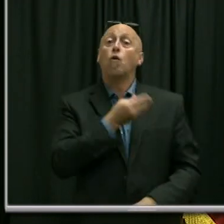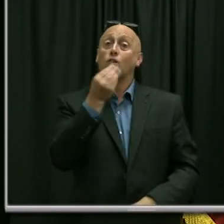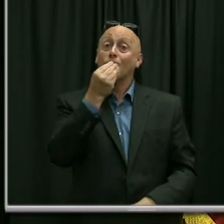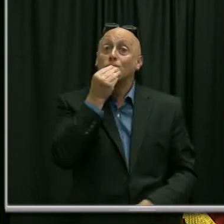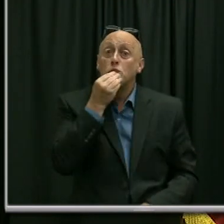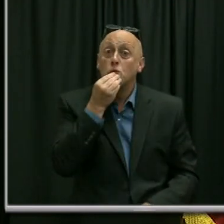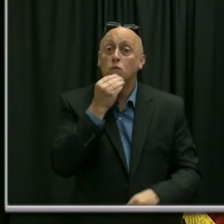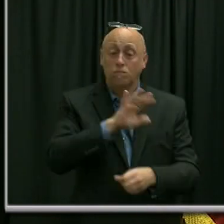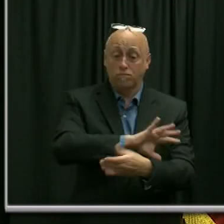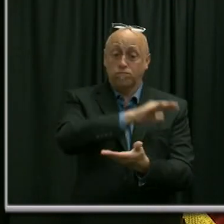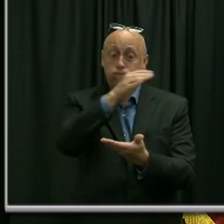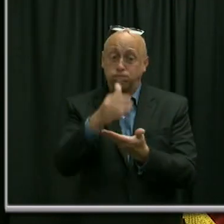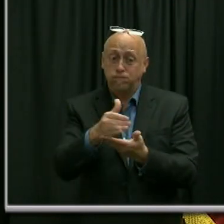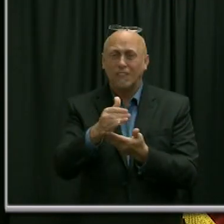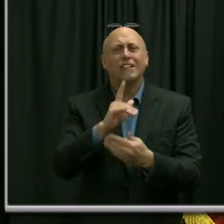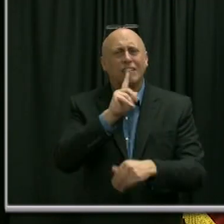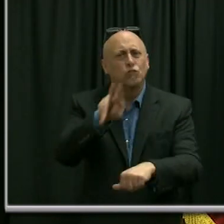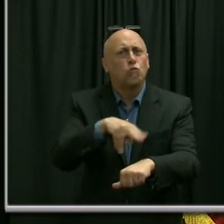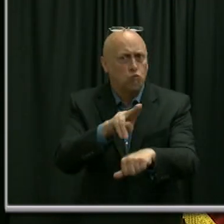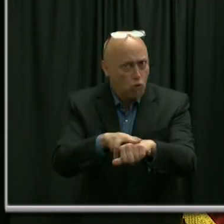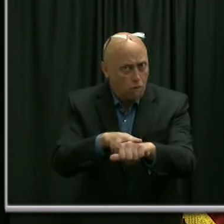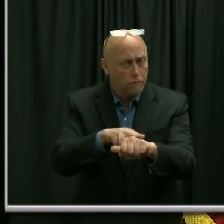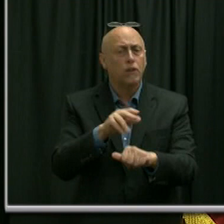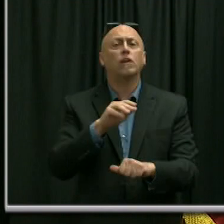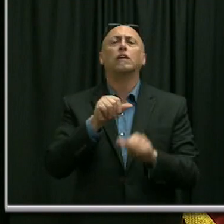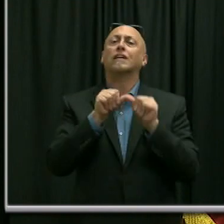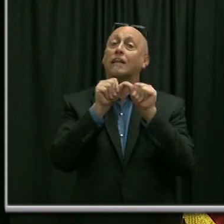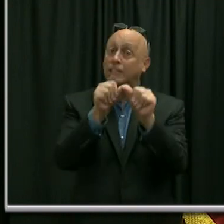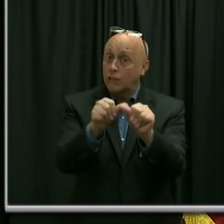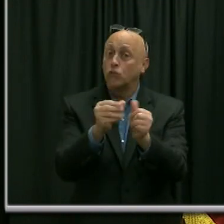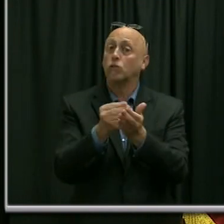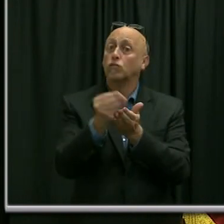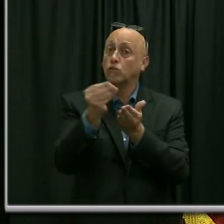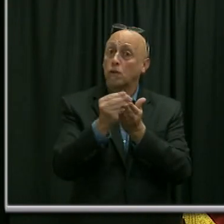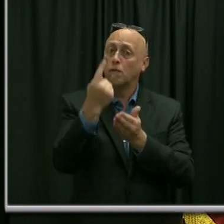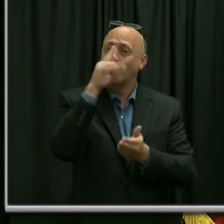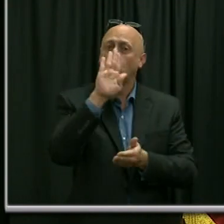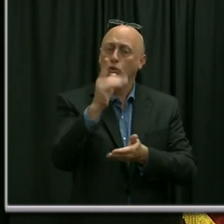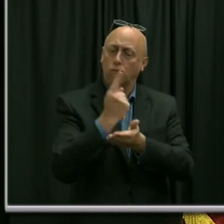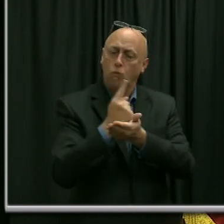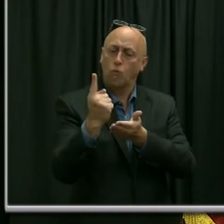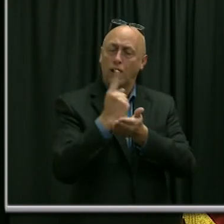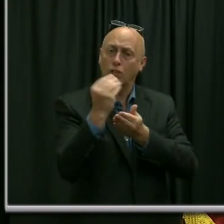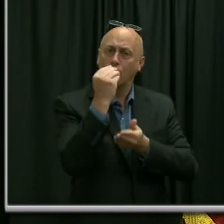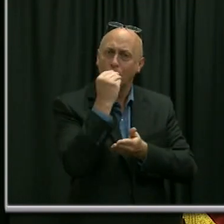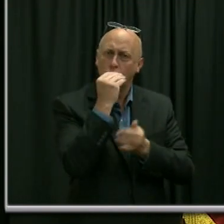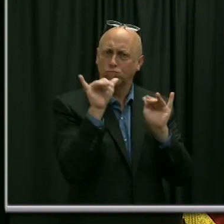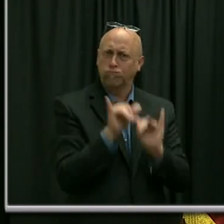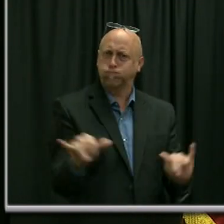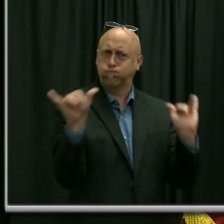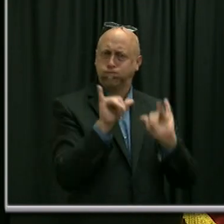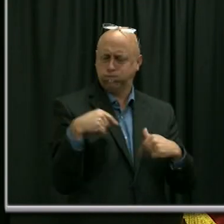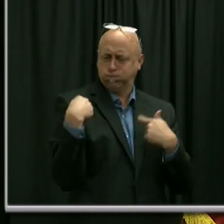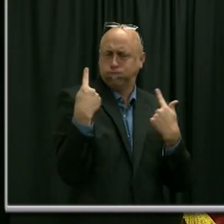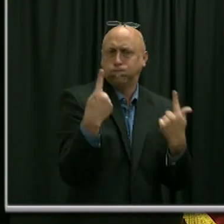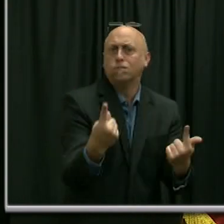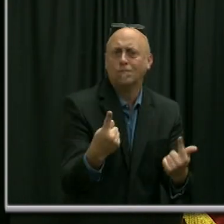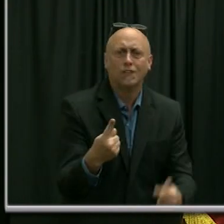OUR CITY SERVICES WILL CONTINUE TO FUNCTION AS NORMAL. I ENCOURAGE EVERYONE TO CONTINUE